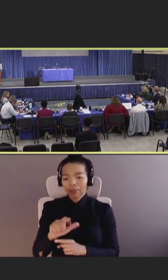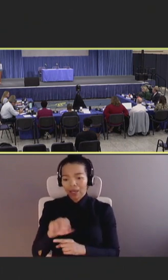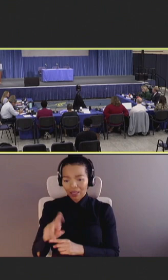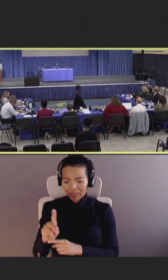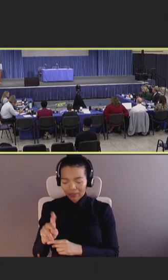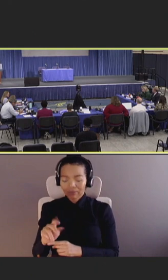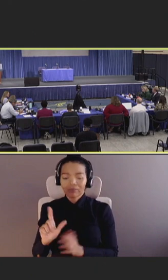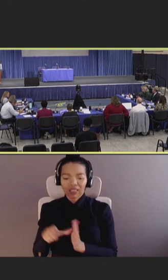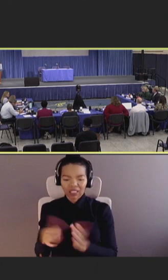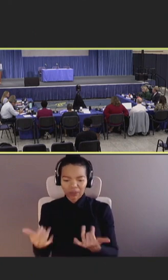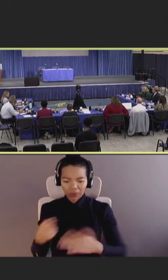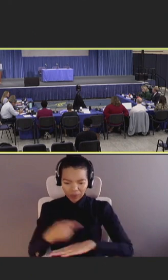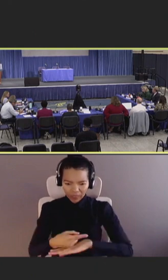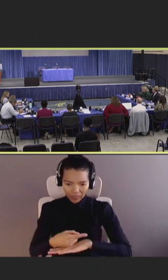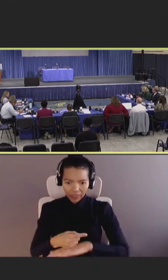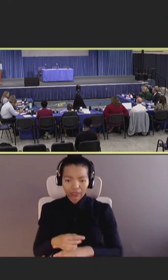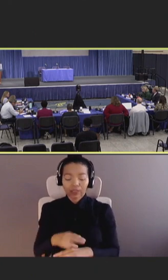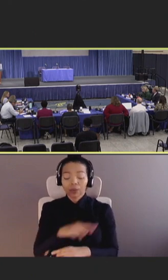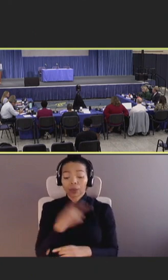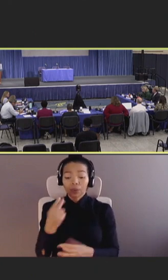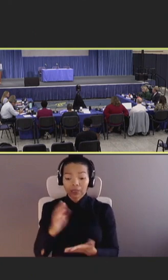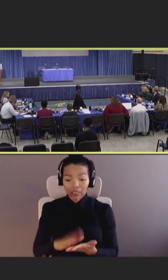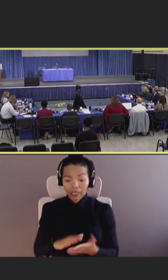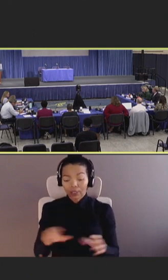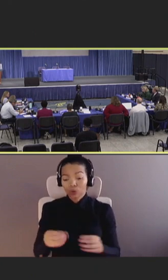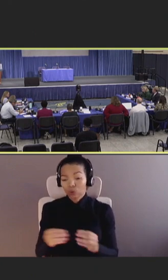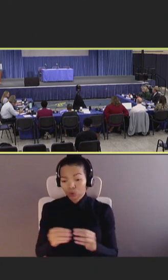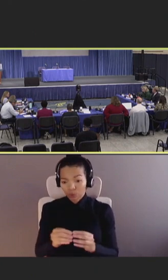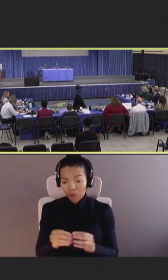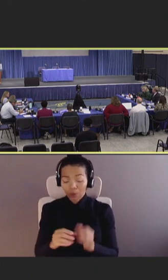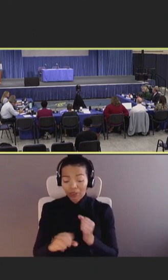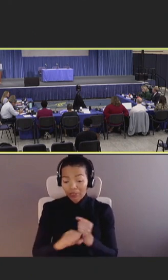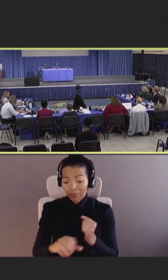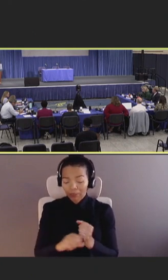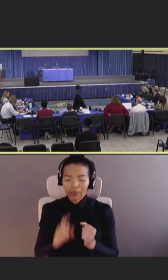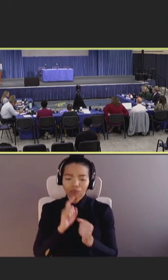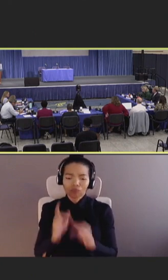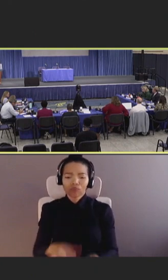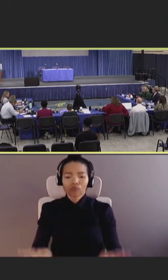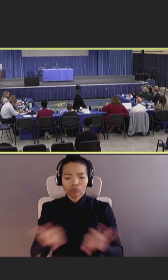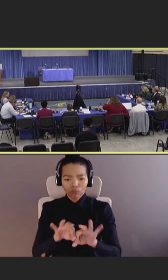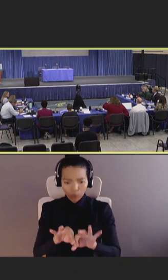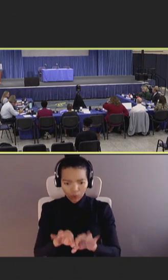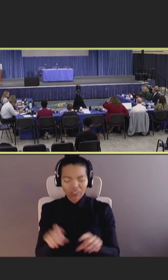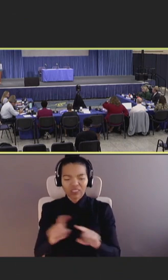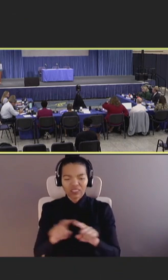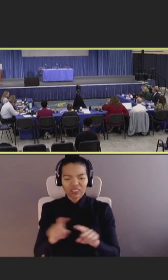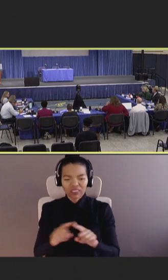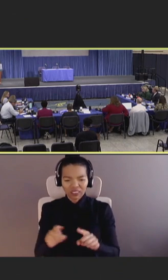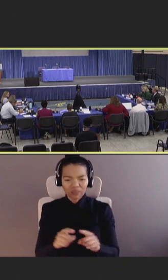The Risk Less. Do More. campaign is one important part of a multilayered approach from HHS to